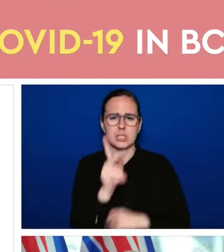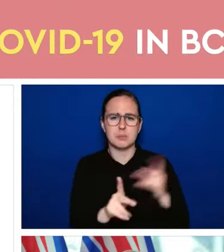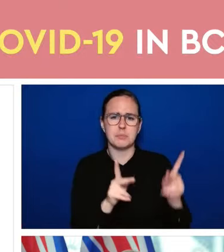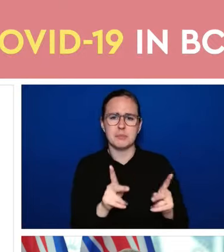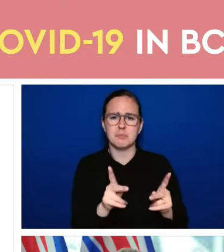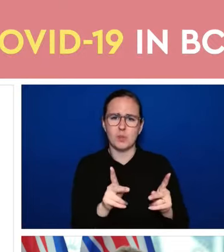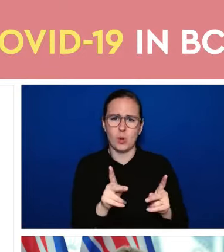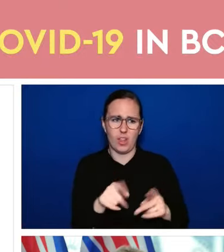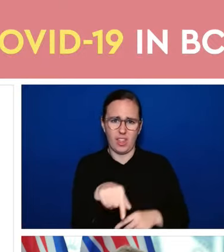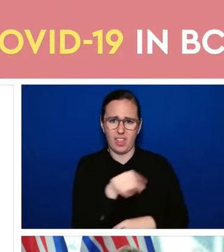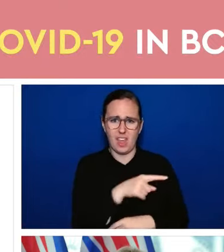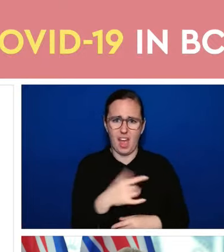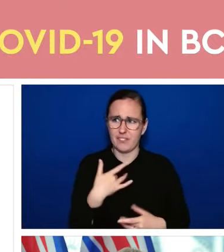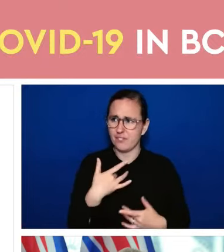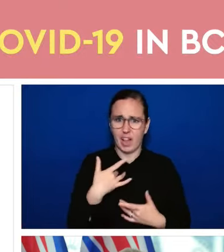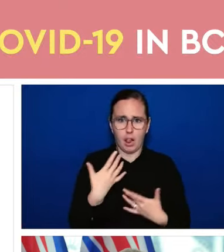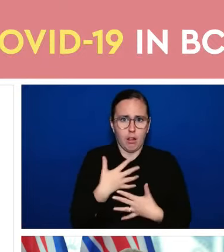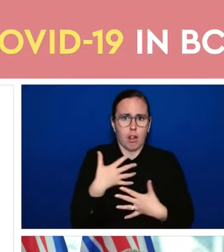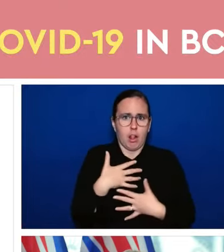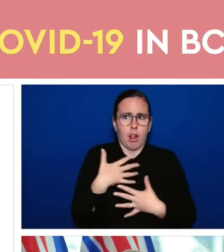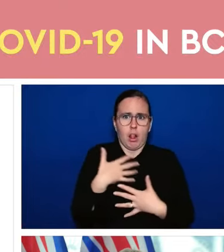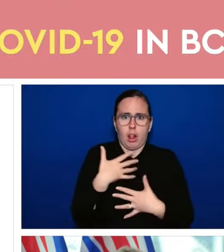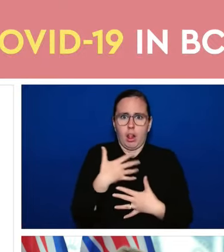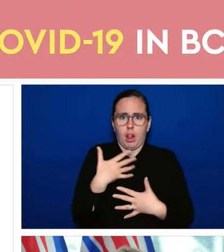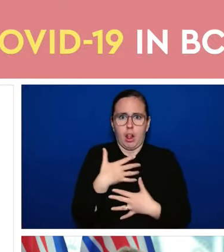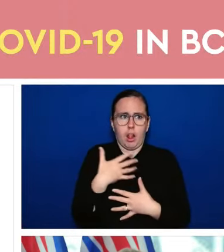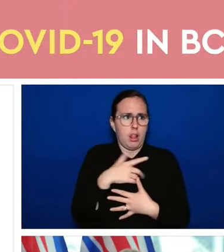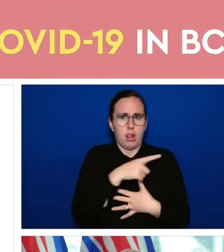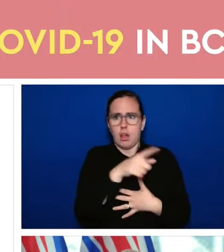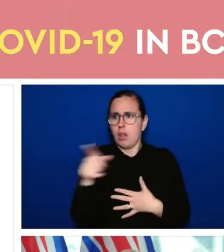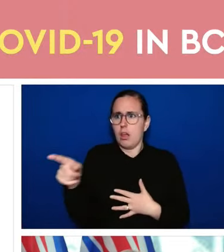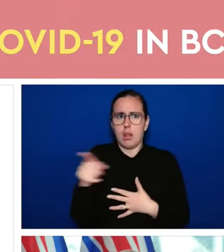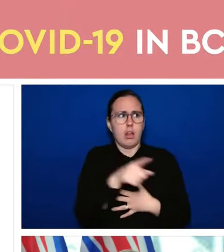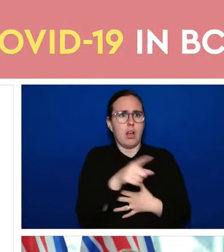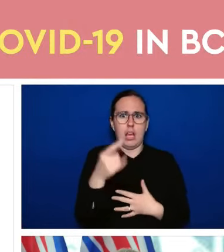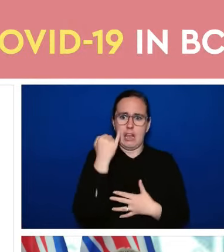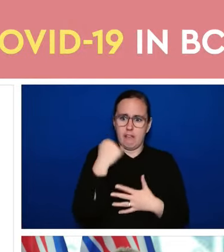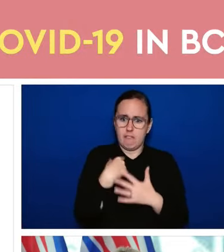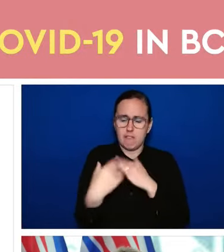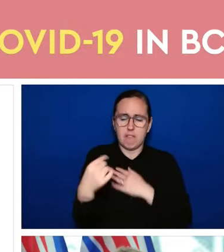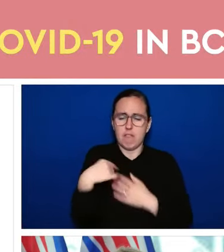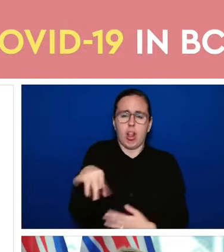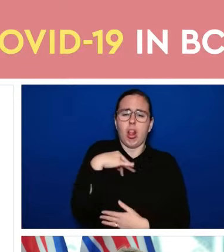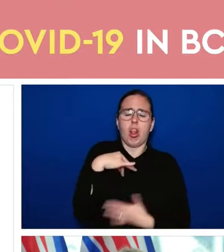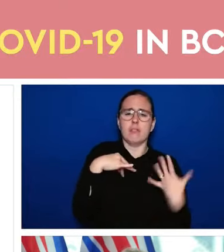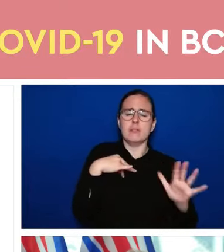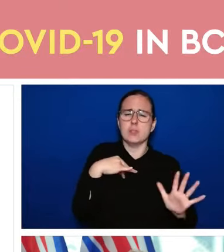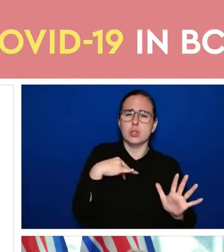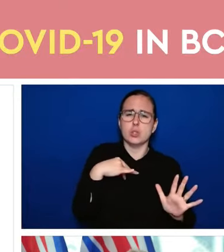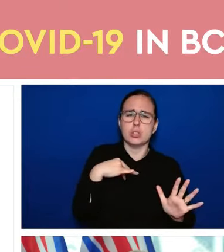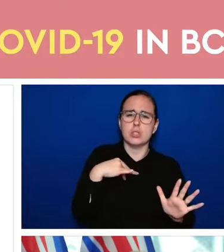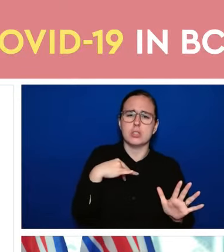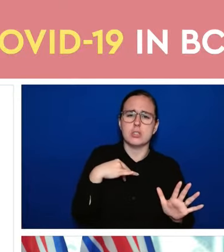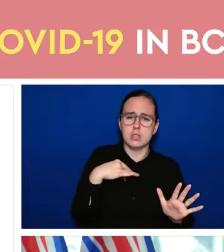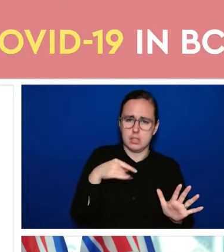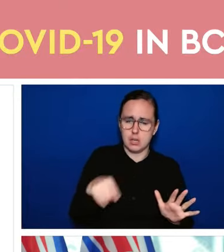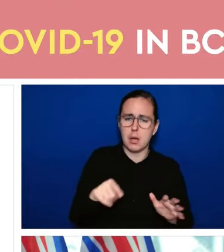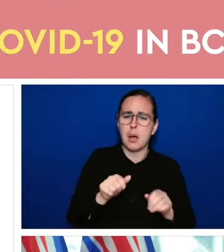to that higher risk a primary goal of our pending response has